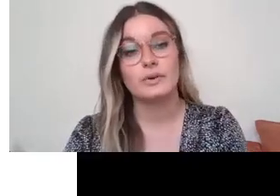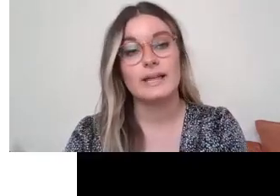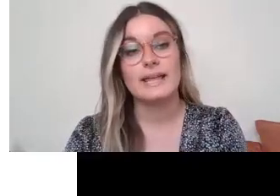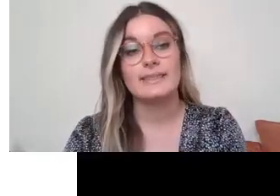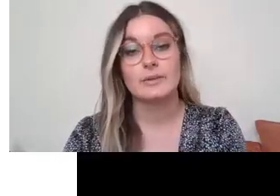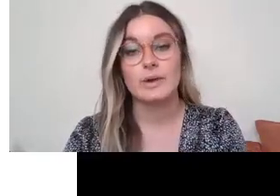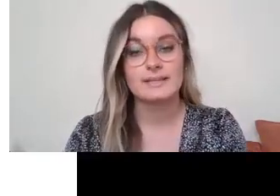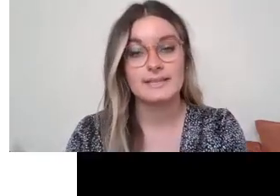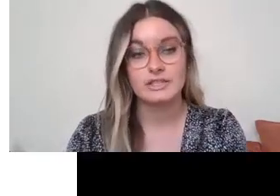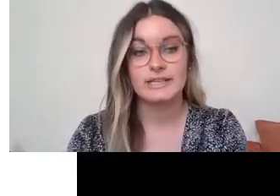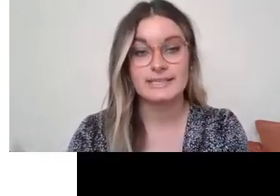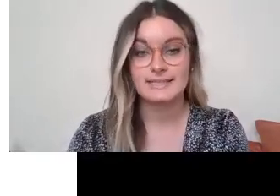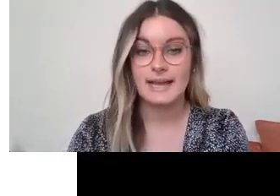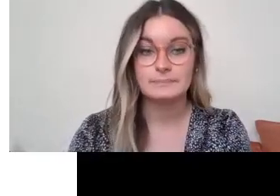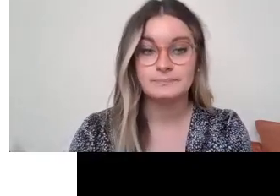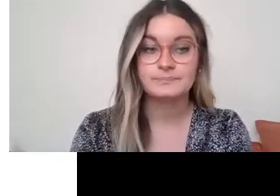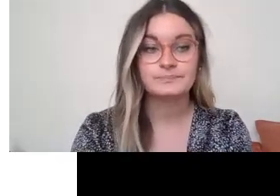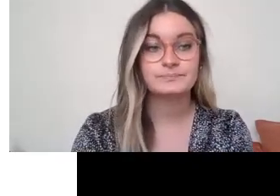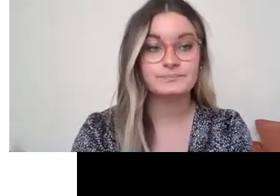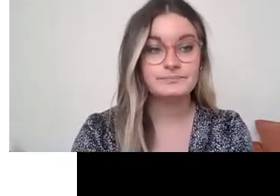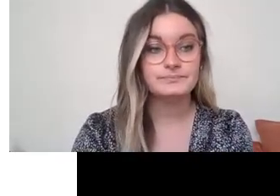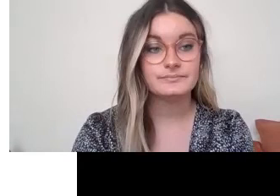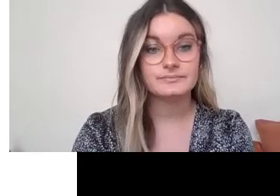in their process during this time.